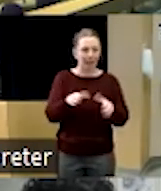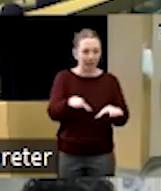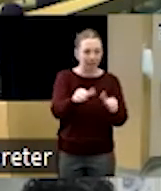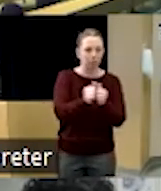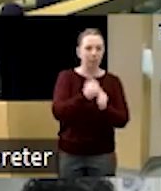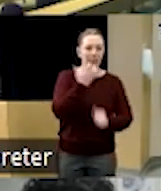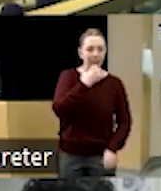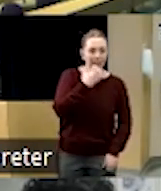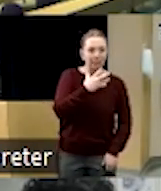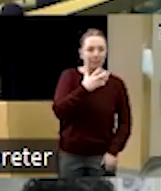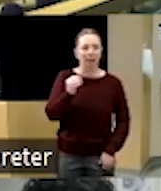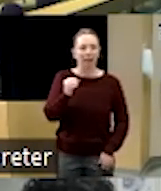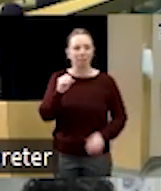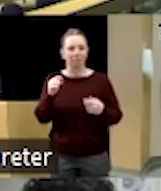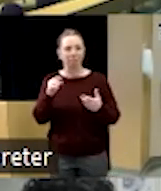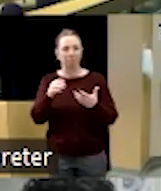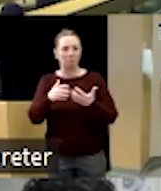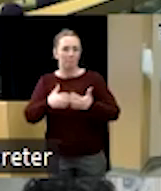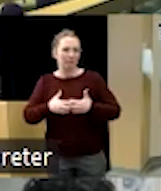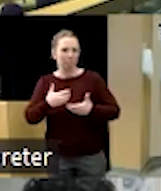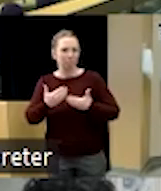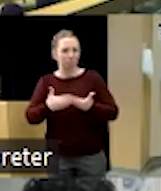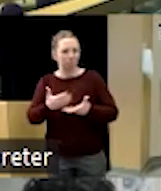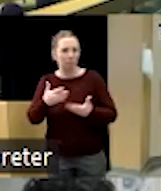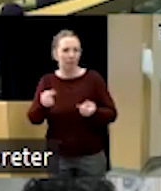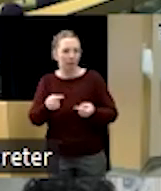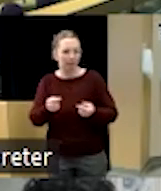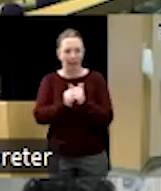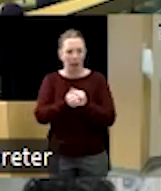the brain and how how does the brain actually know it's heat pain and not mechanical pain